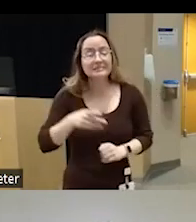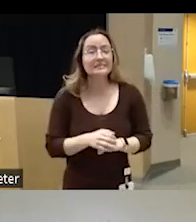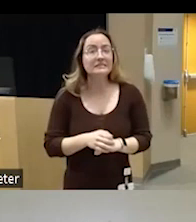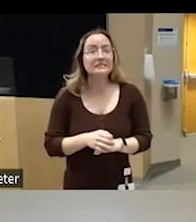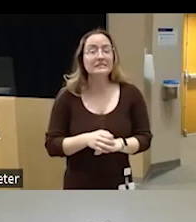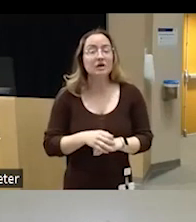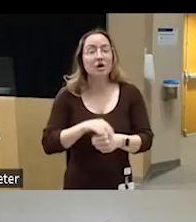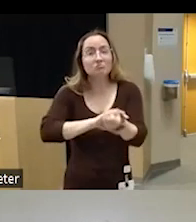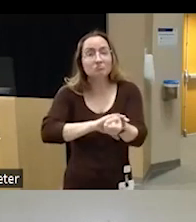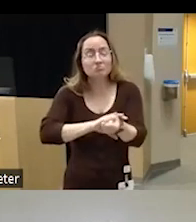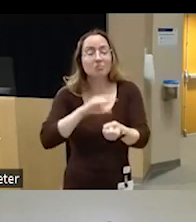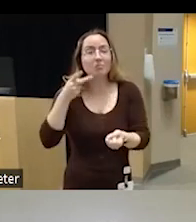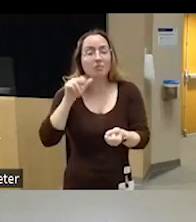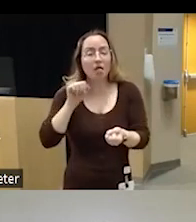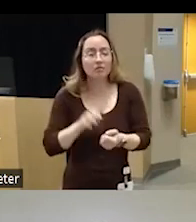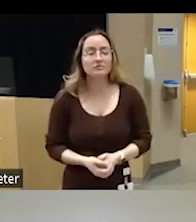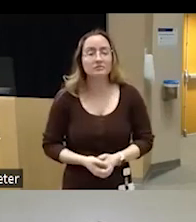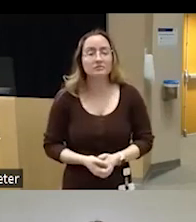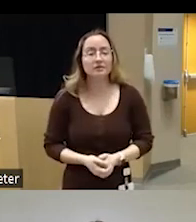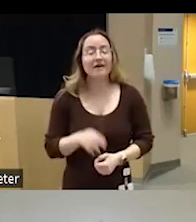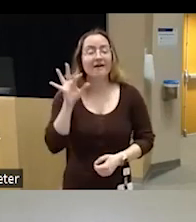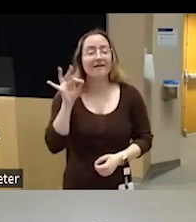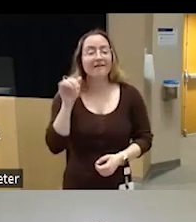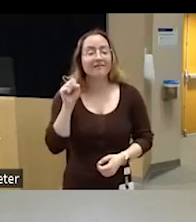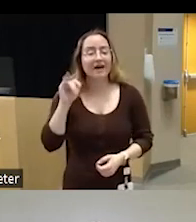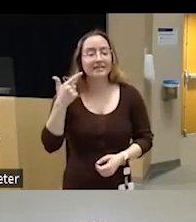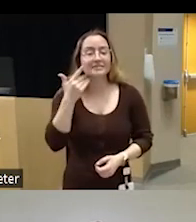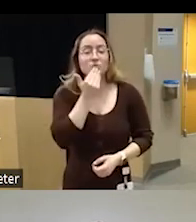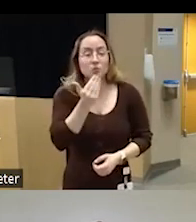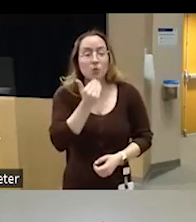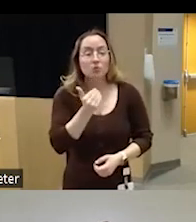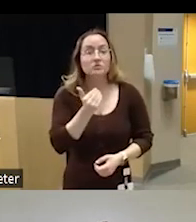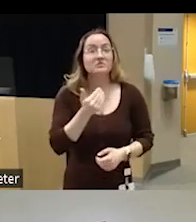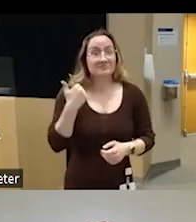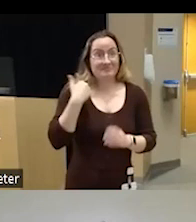months. Fasting glucose in the beginning we thought glucose and lipids are enough.